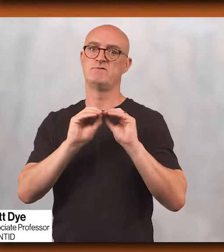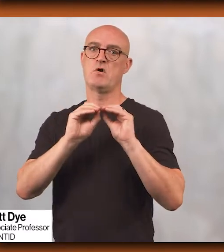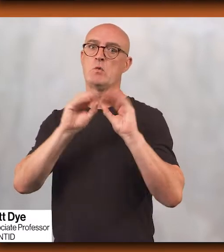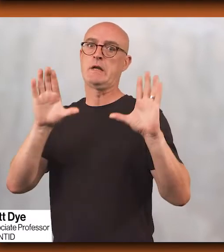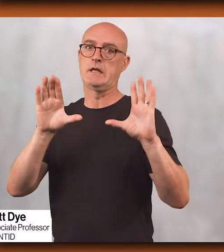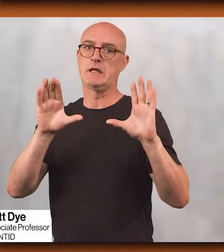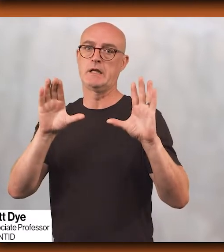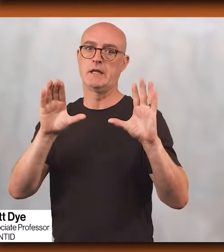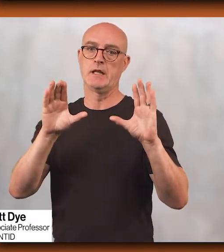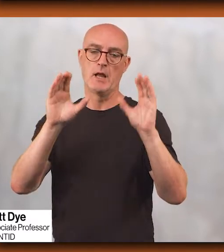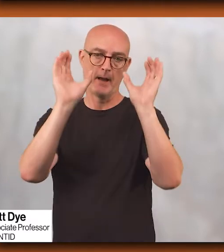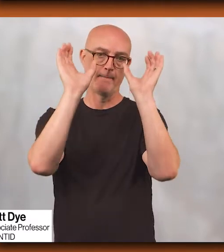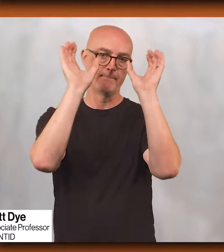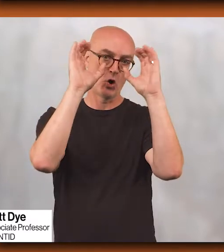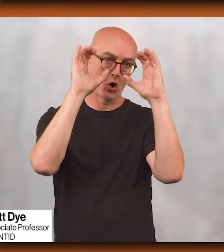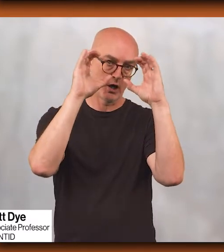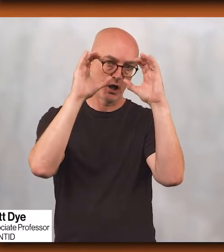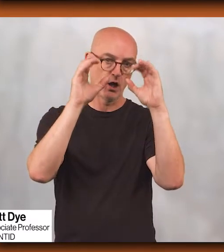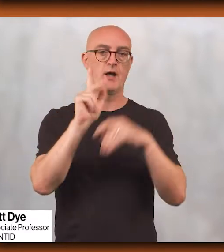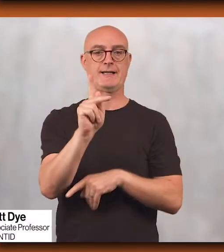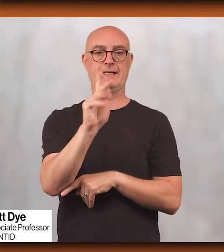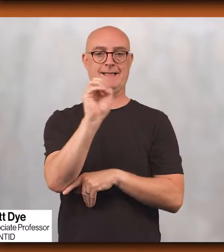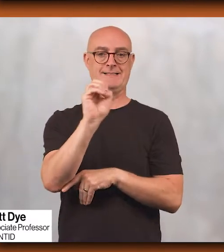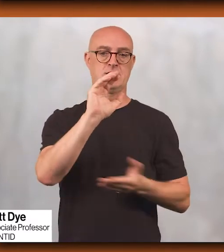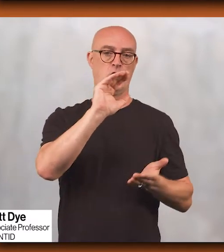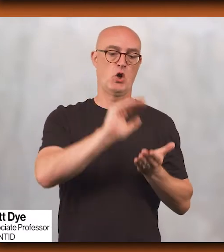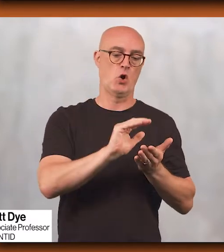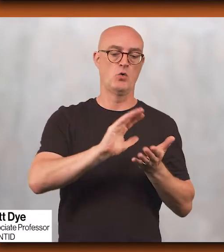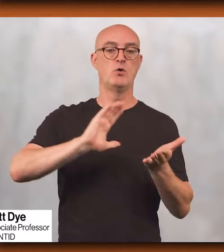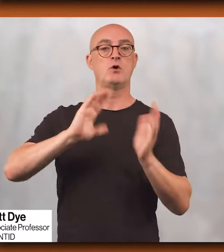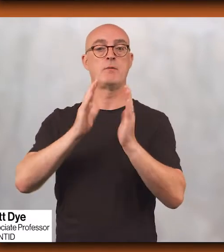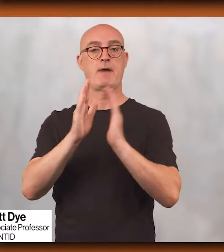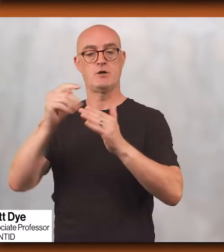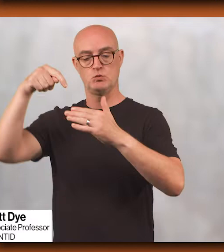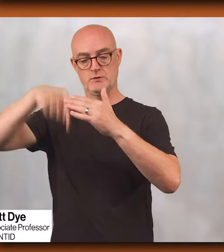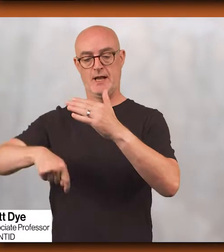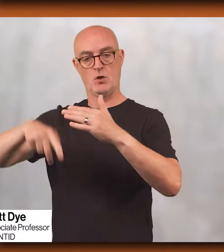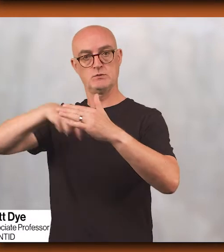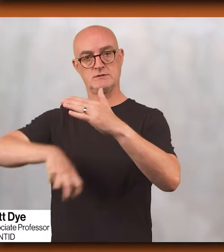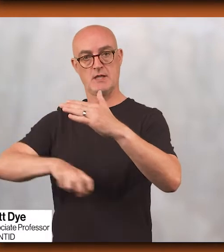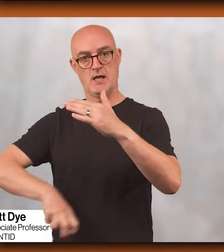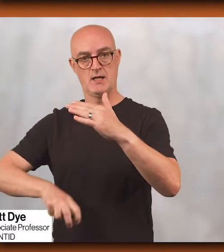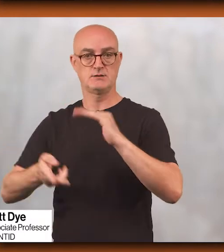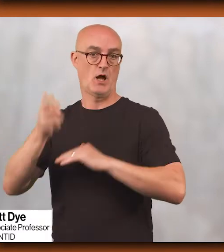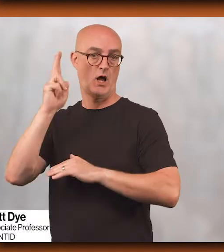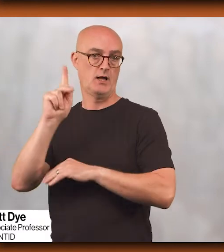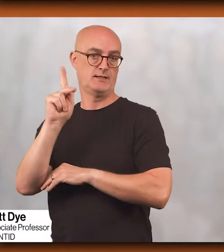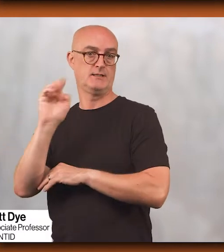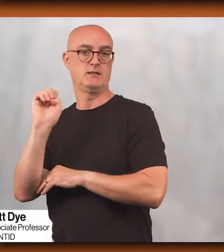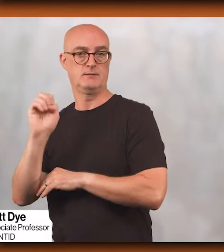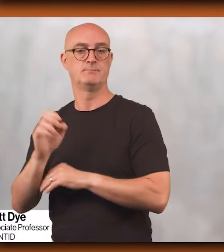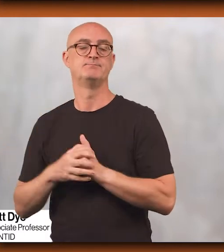We can see that "binoculars" has lower kinetic energy than "down the stairs," which has much higher...